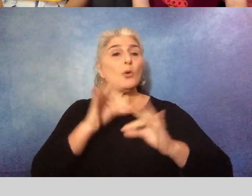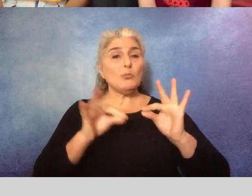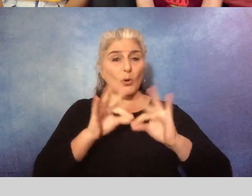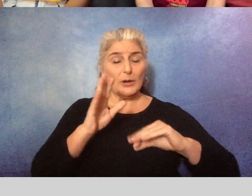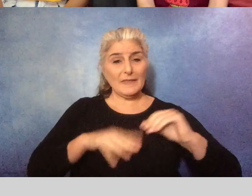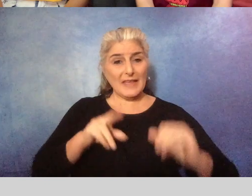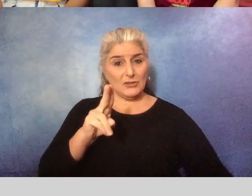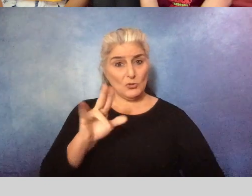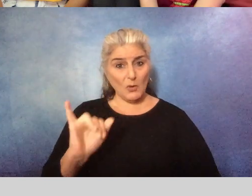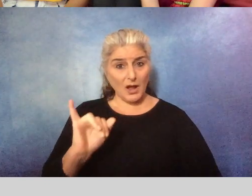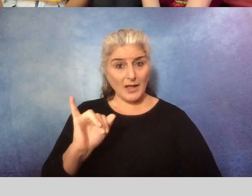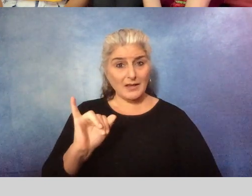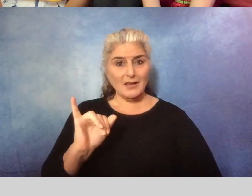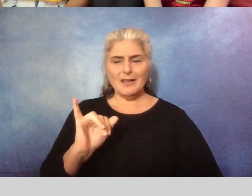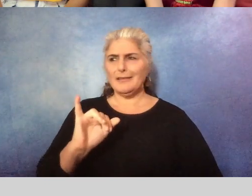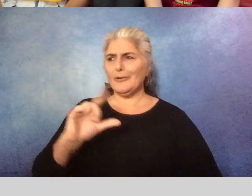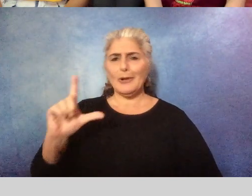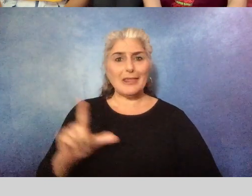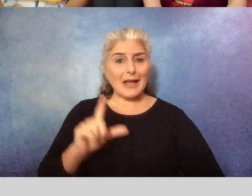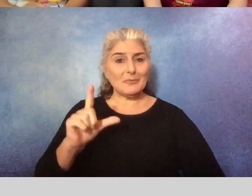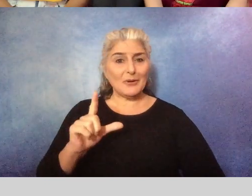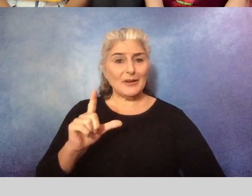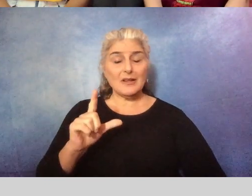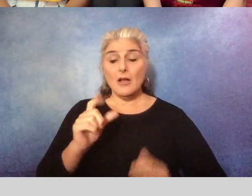And that is the game changer for real life projects.